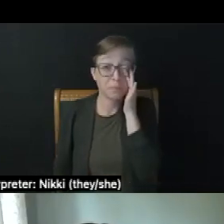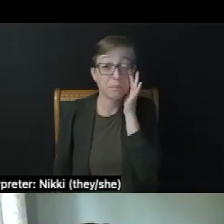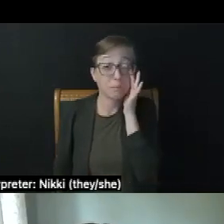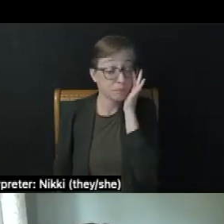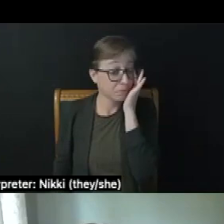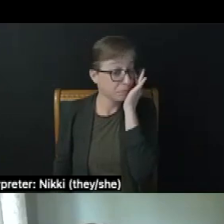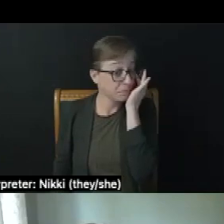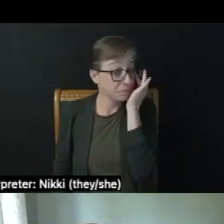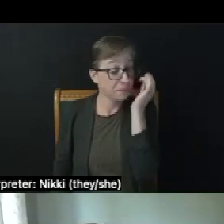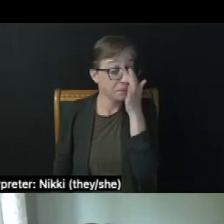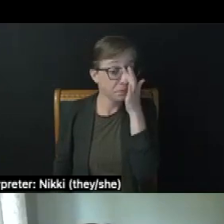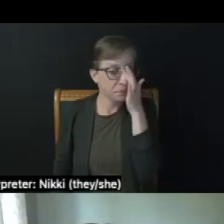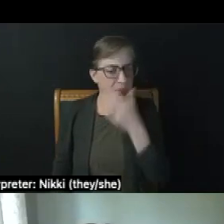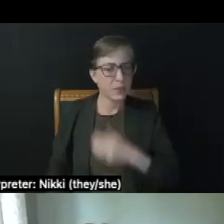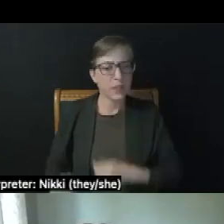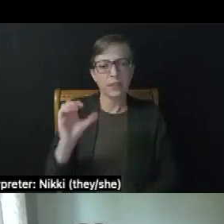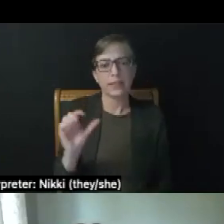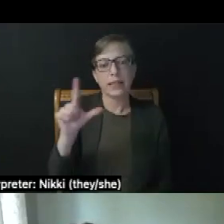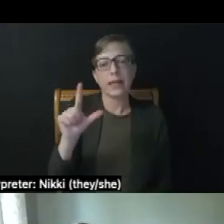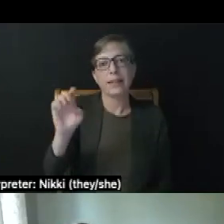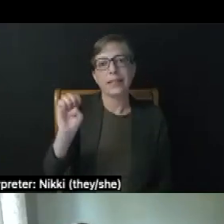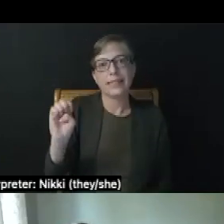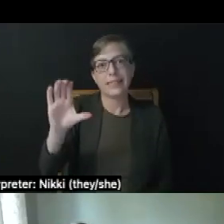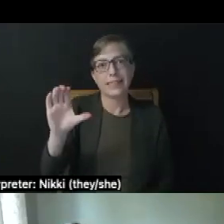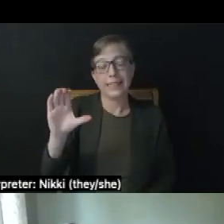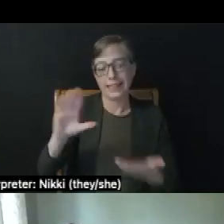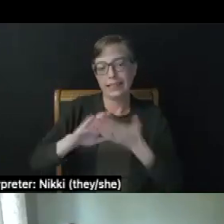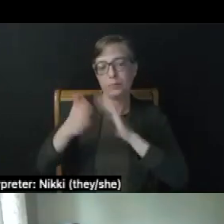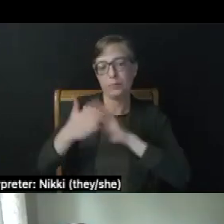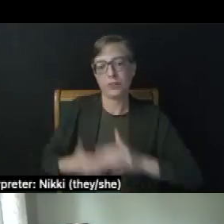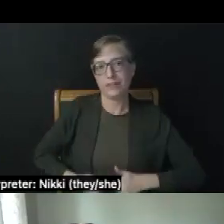is a new center that was developed under a grant from